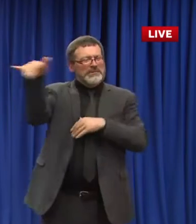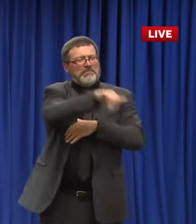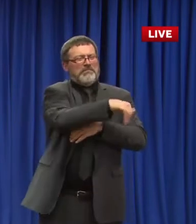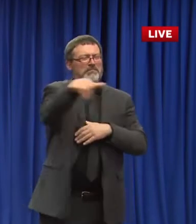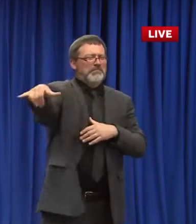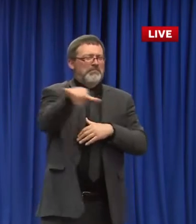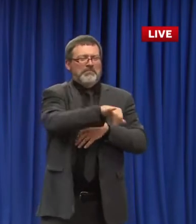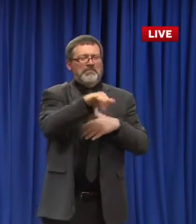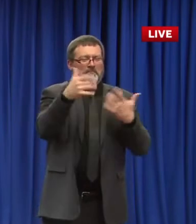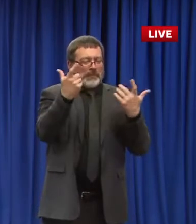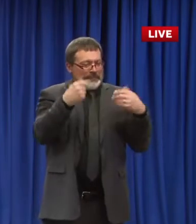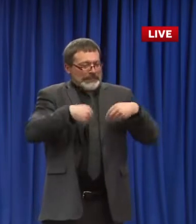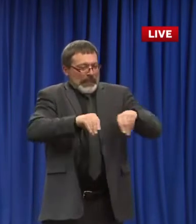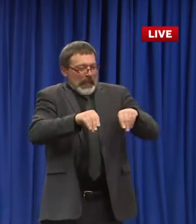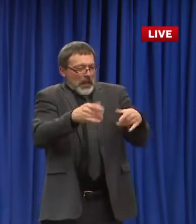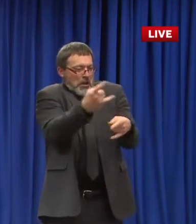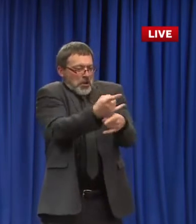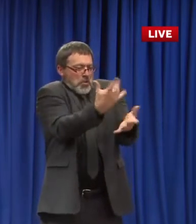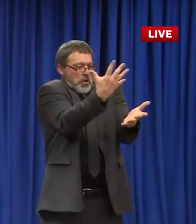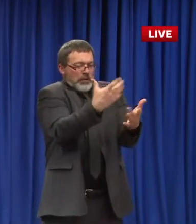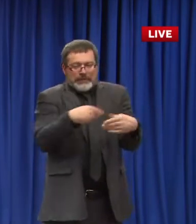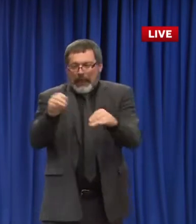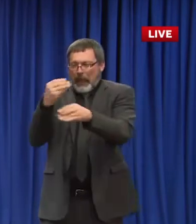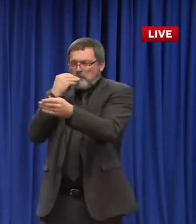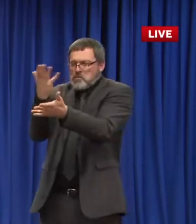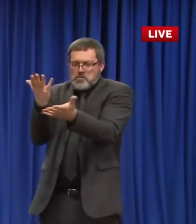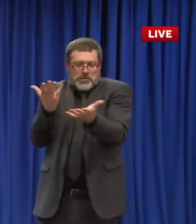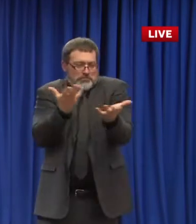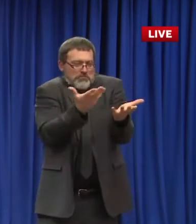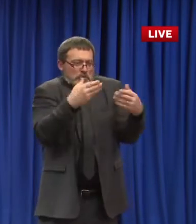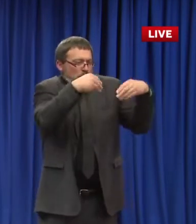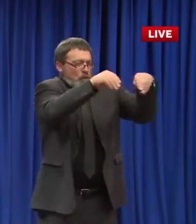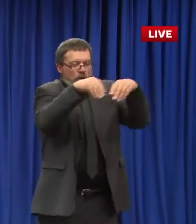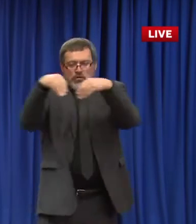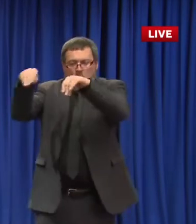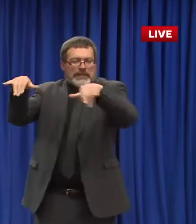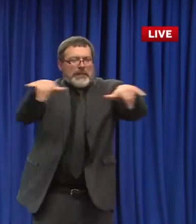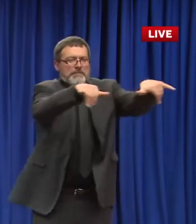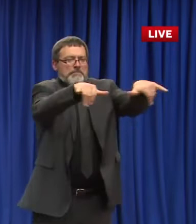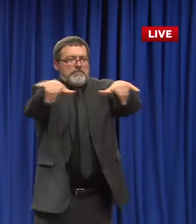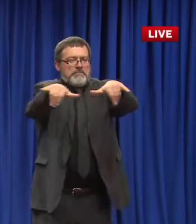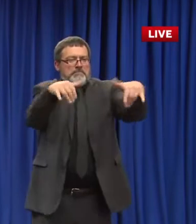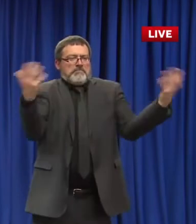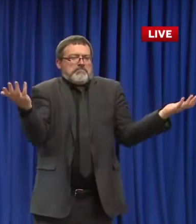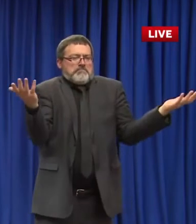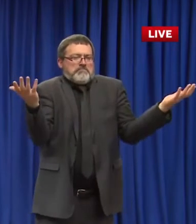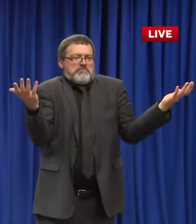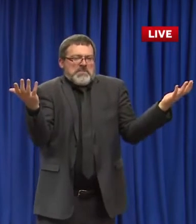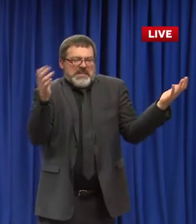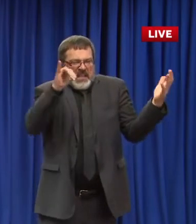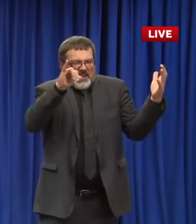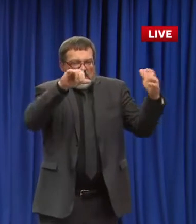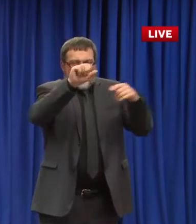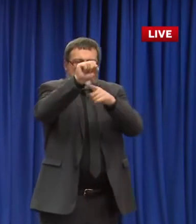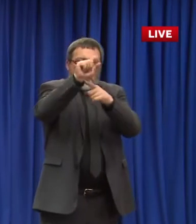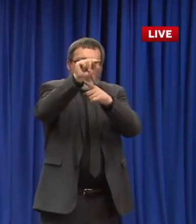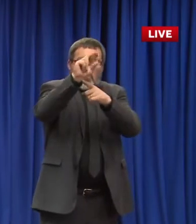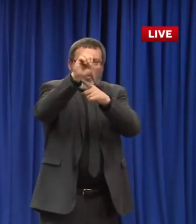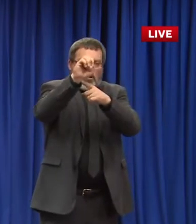LIKE GROCERY STORES NOT RESTAURANTS, BUT LIKE A GROCERY STORE. IT’S CONSIDERED THAT BECAUSE IT DOES SELL, YOU KNOW DRINKS AND AND EVEN SOME FOOD ITEMS AS WELL.